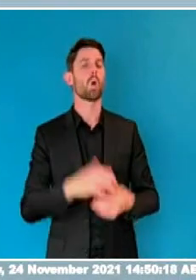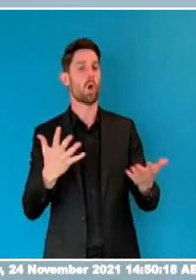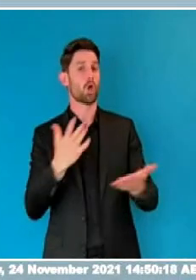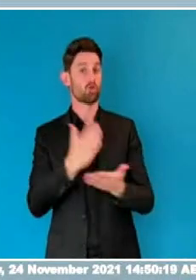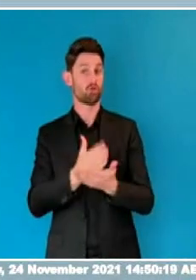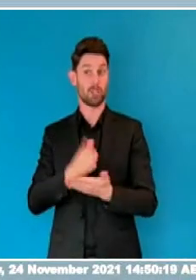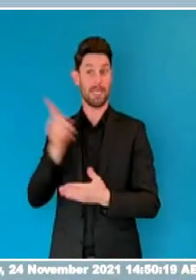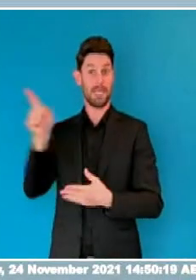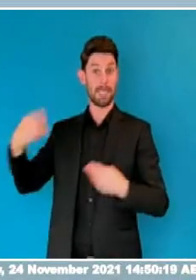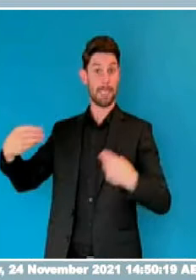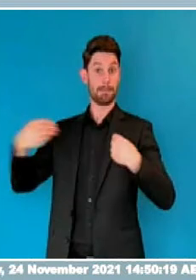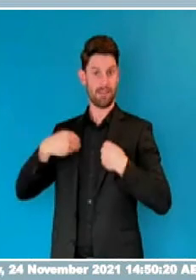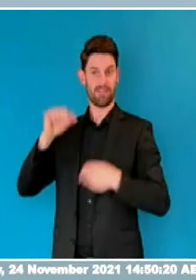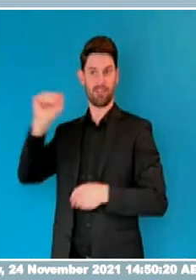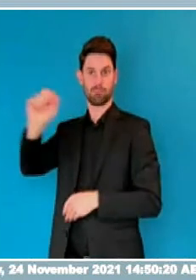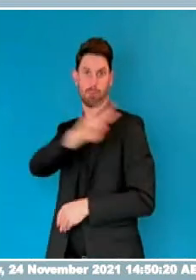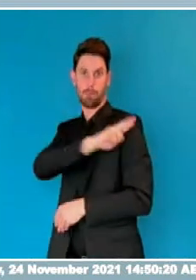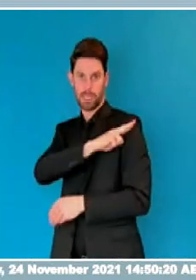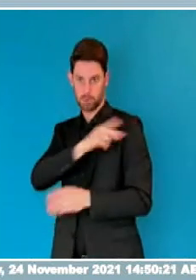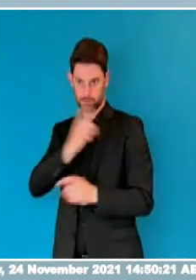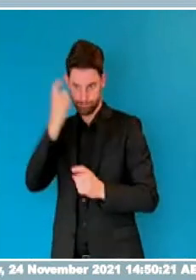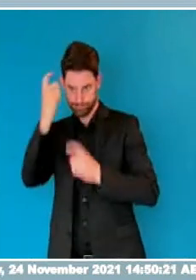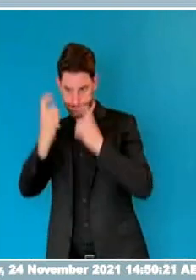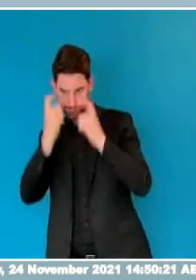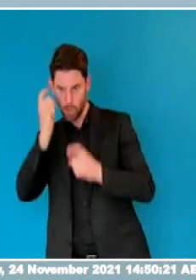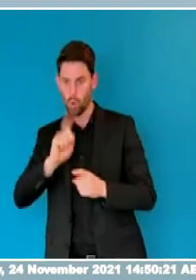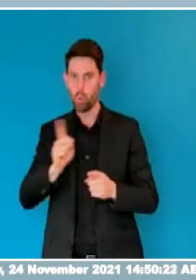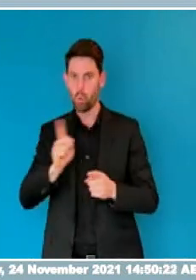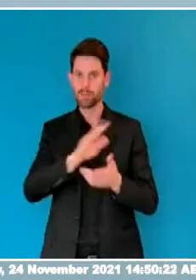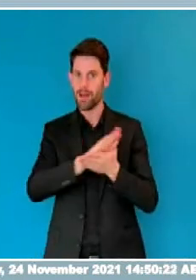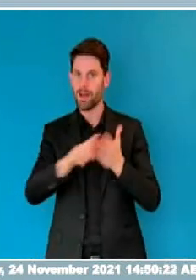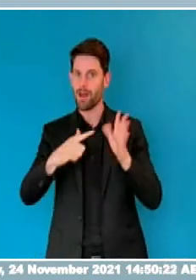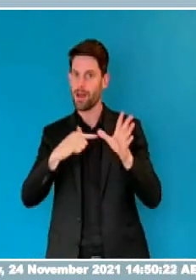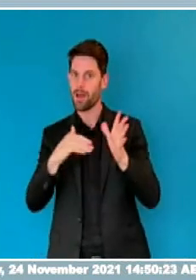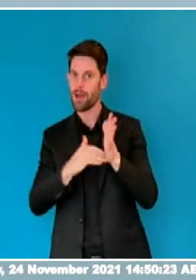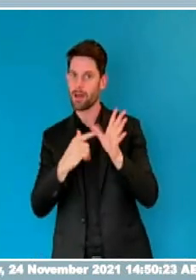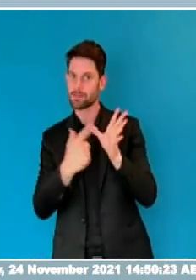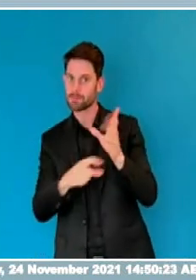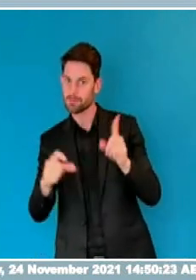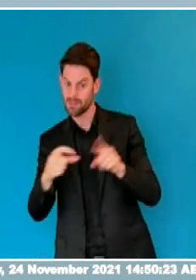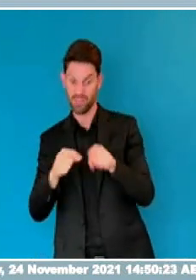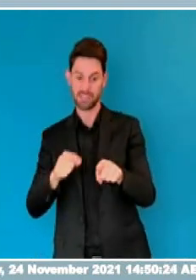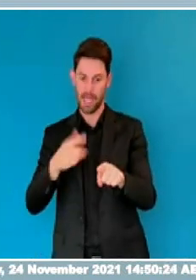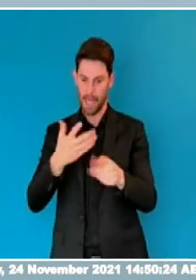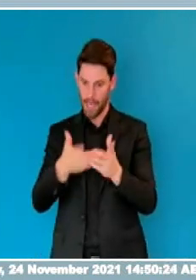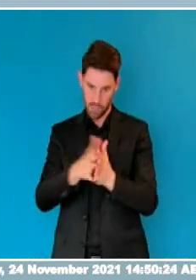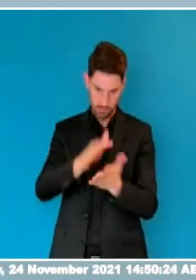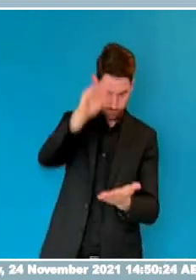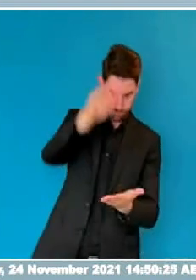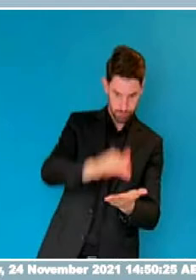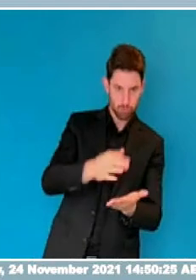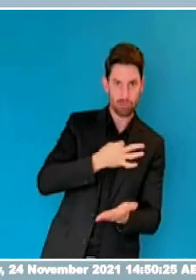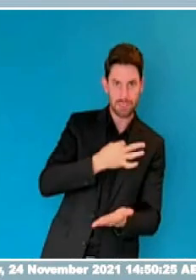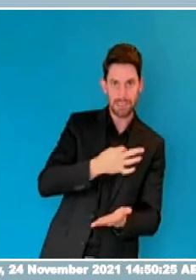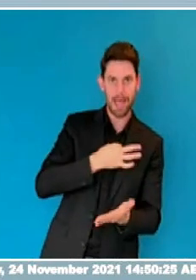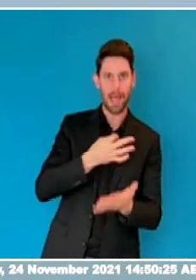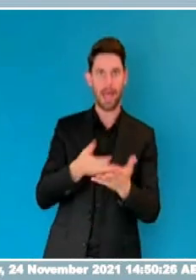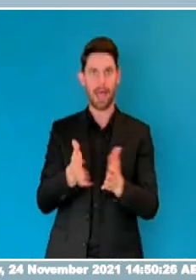hazards, look at the risks, look at what controls they can put in